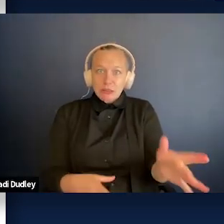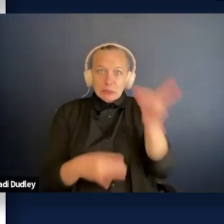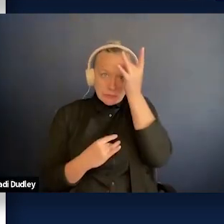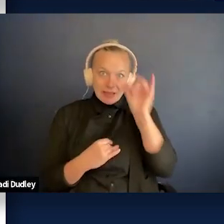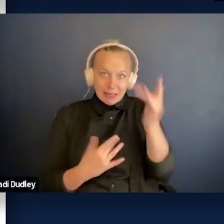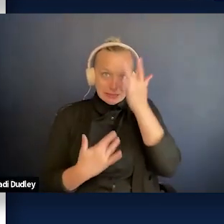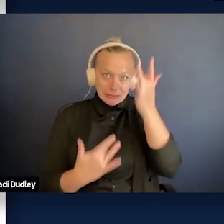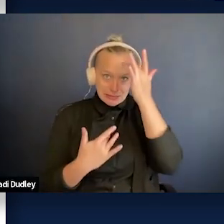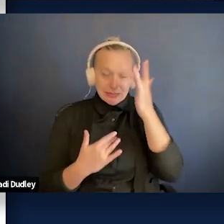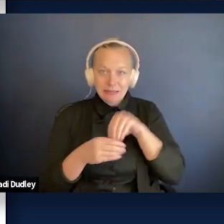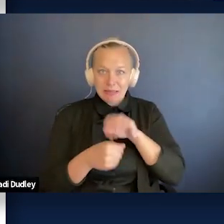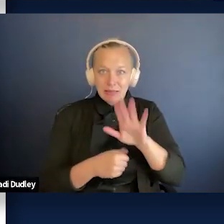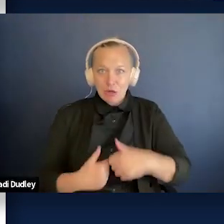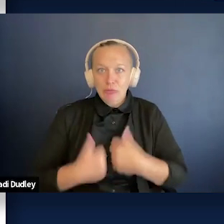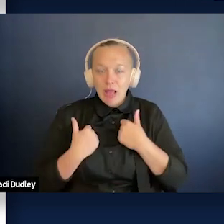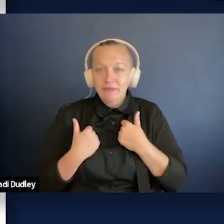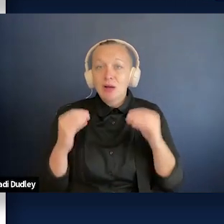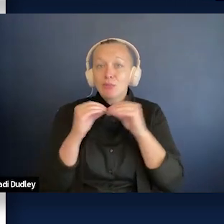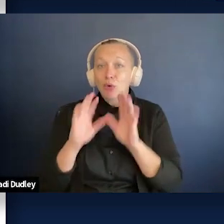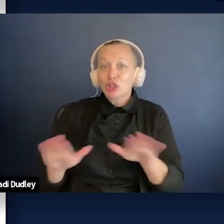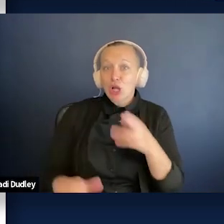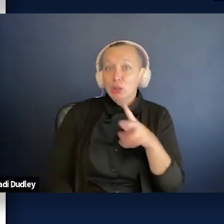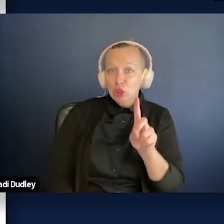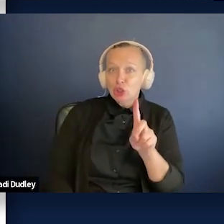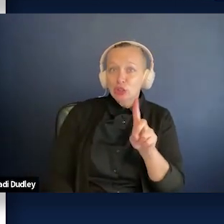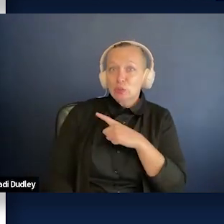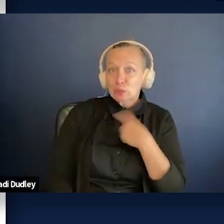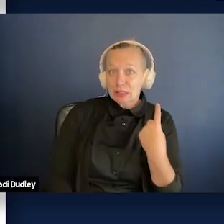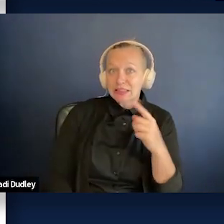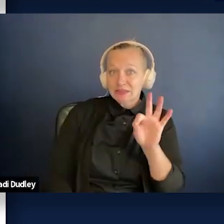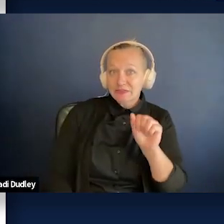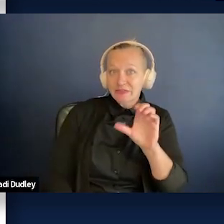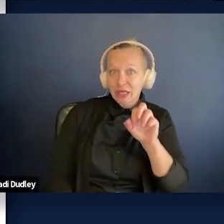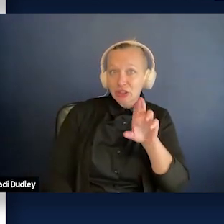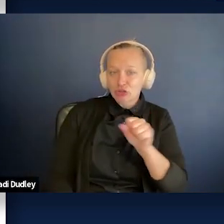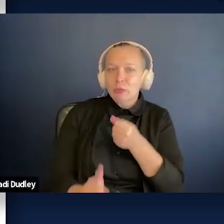There are many childhood and surgical risk factors that can negatively impact lung function and development.